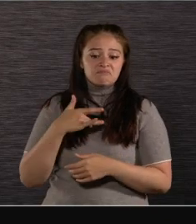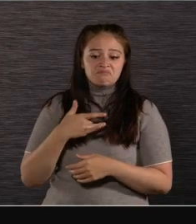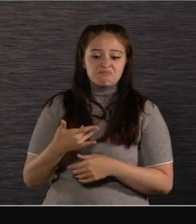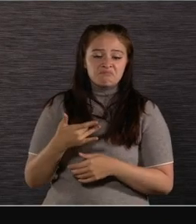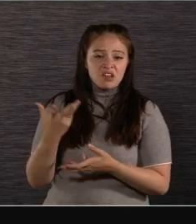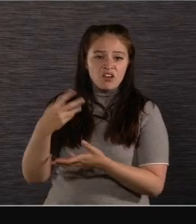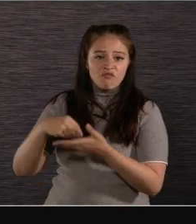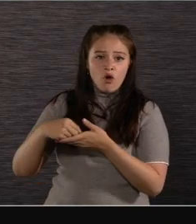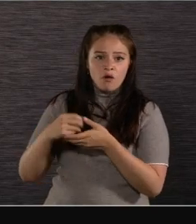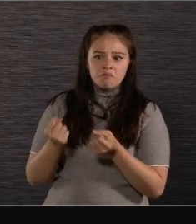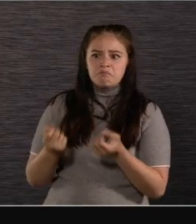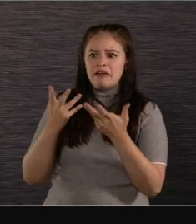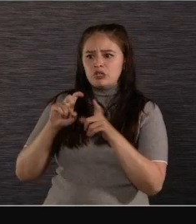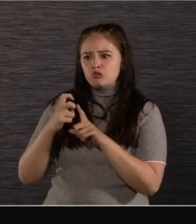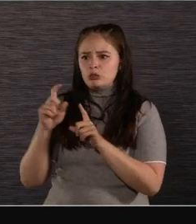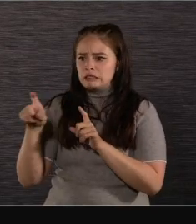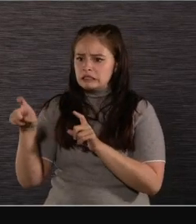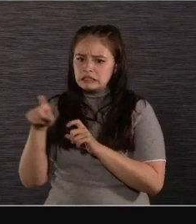multiple tools and a large crew